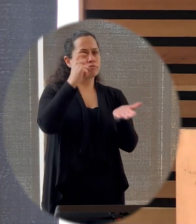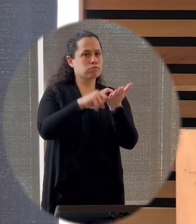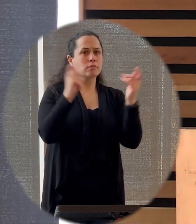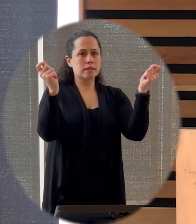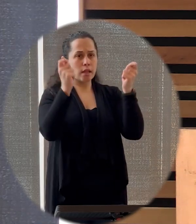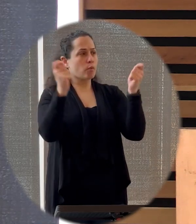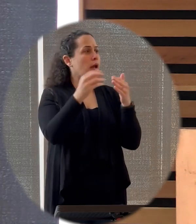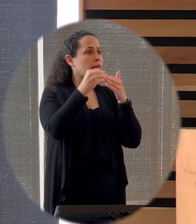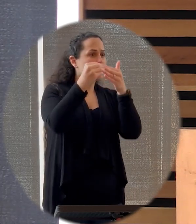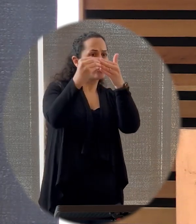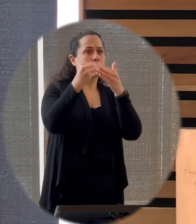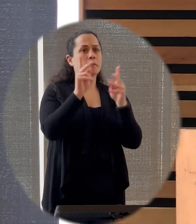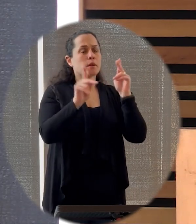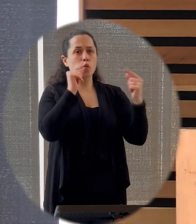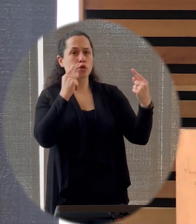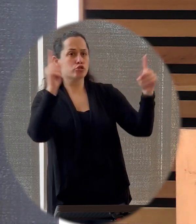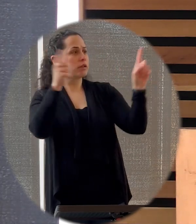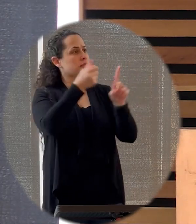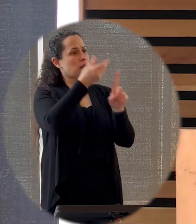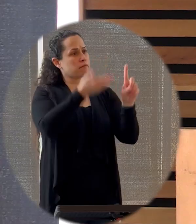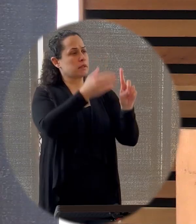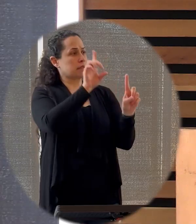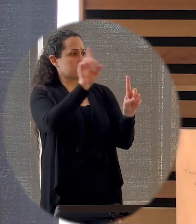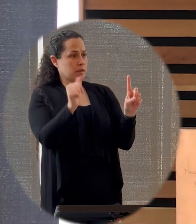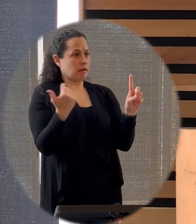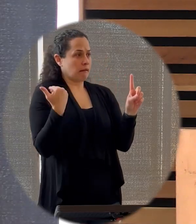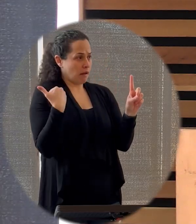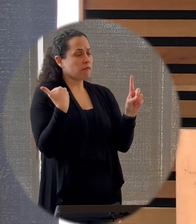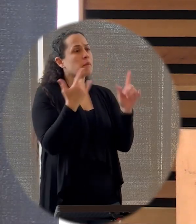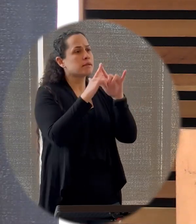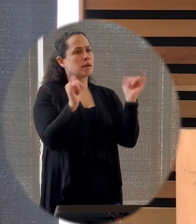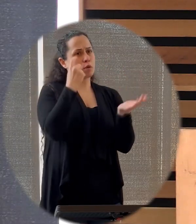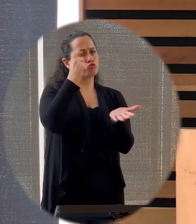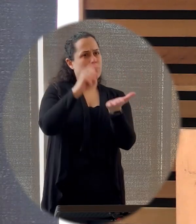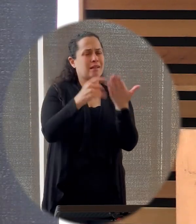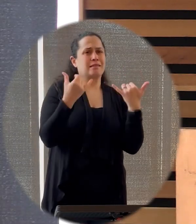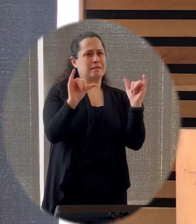achievements of people with disabilities while also recognizing the accessibility barriers that